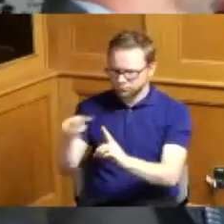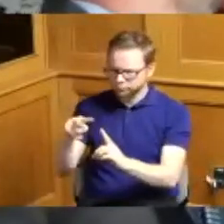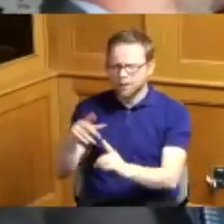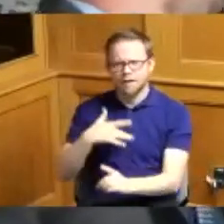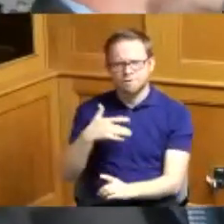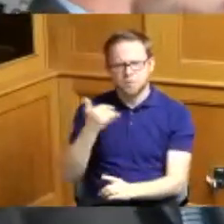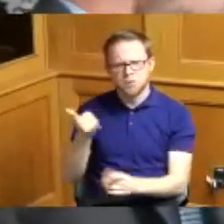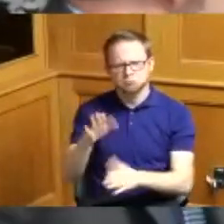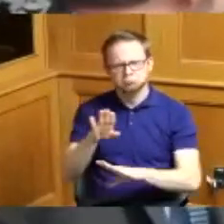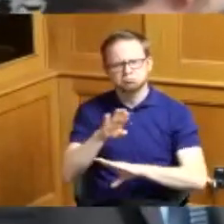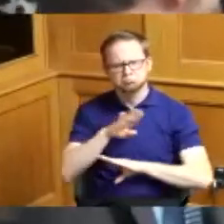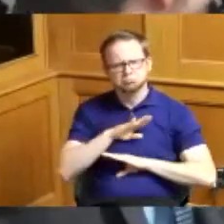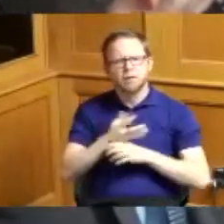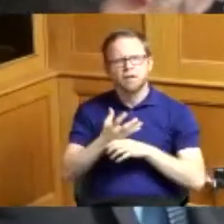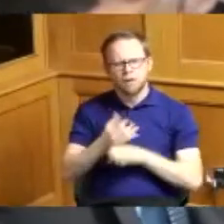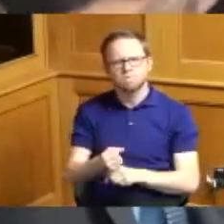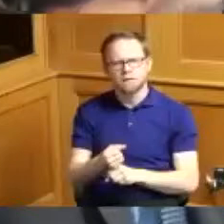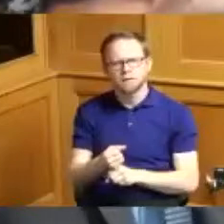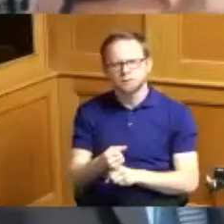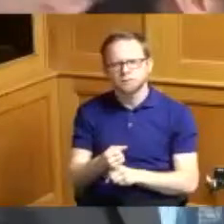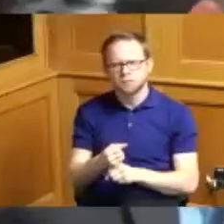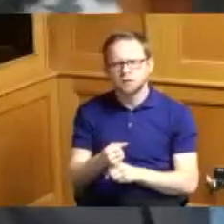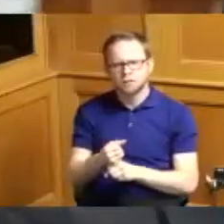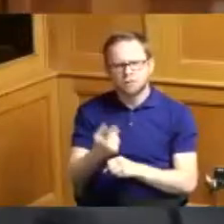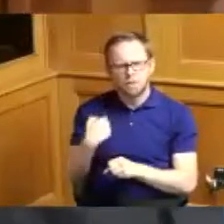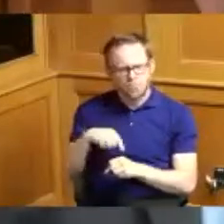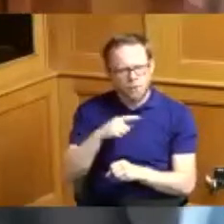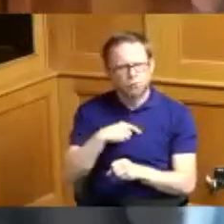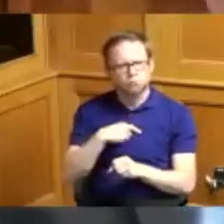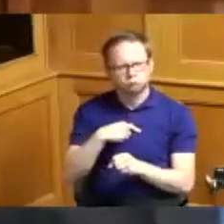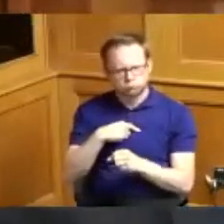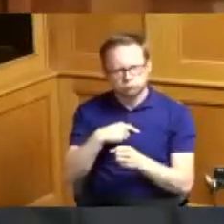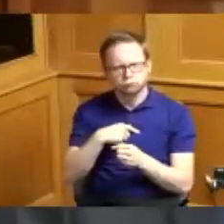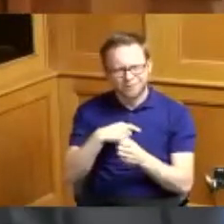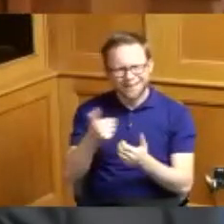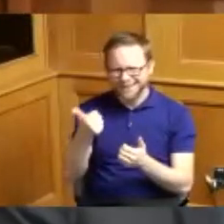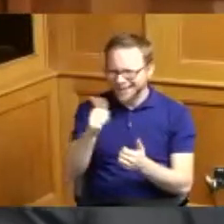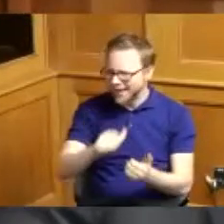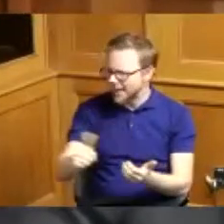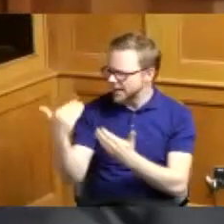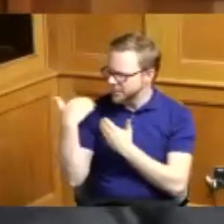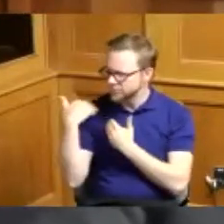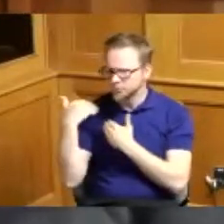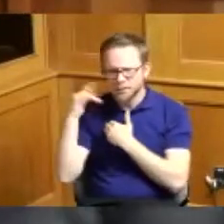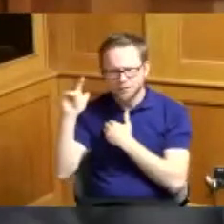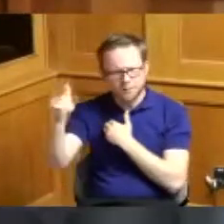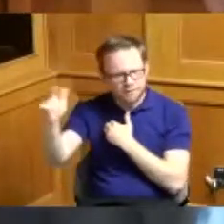confidence that we have covered ourselves and covered any liability uh for the taxpayer